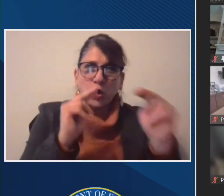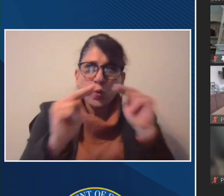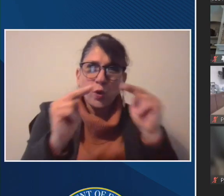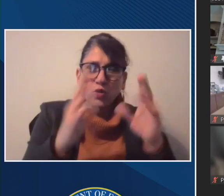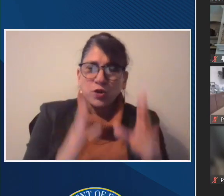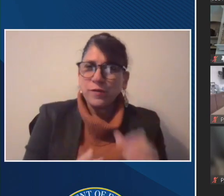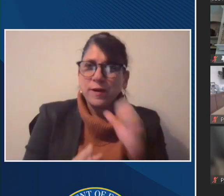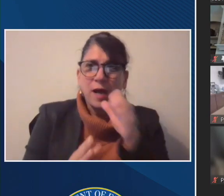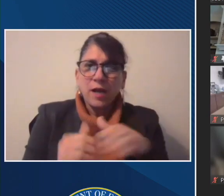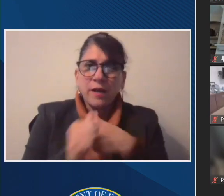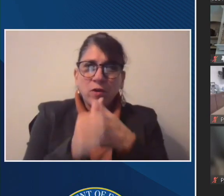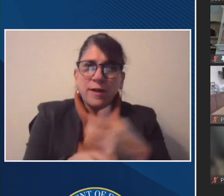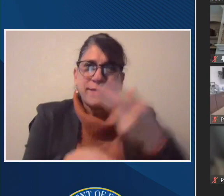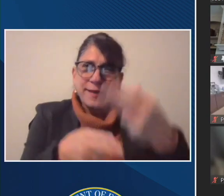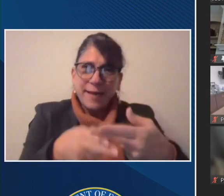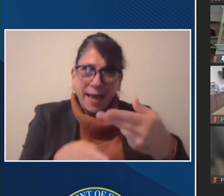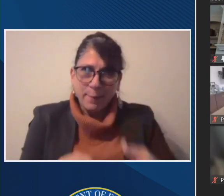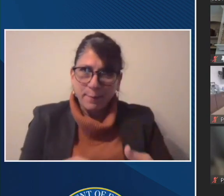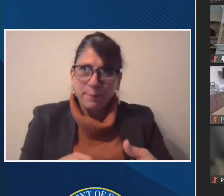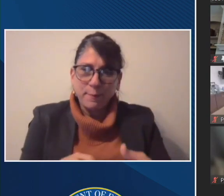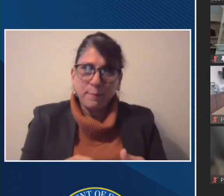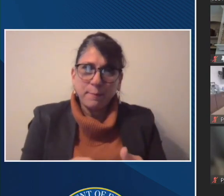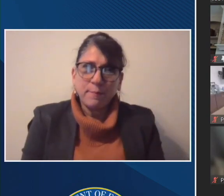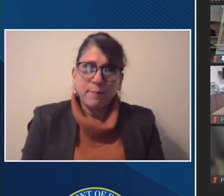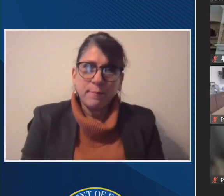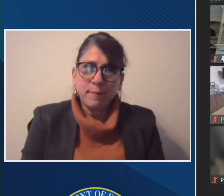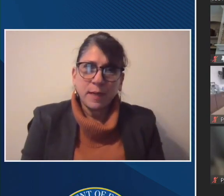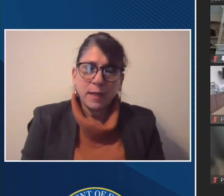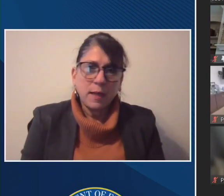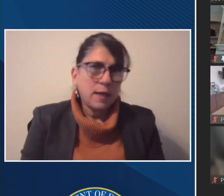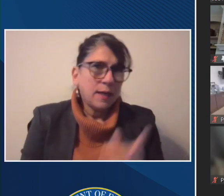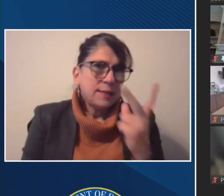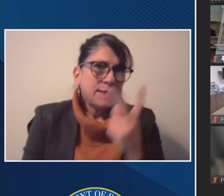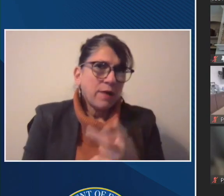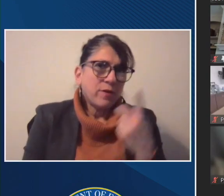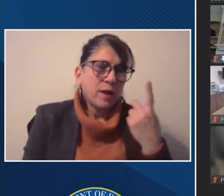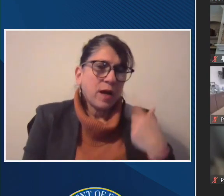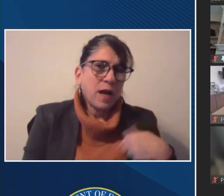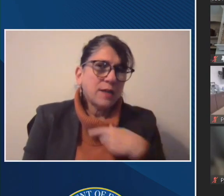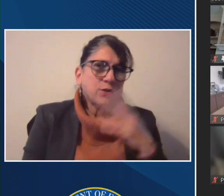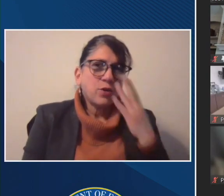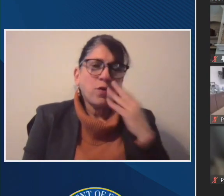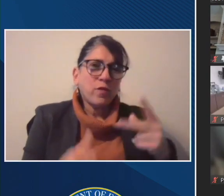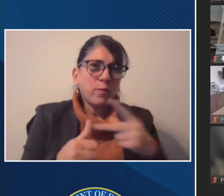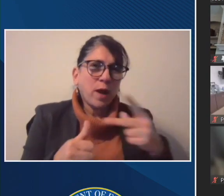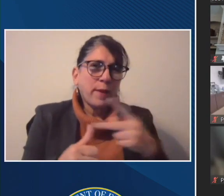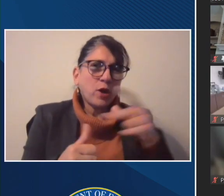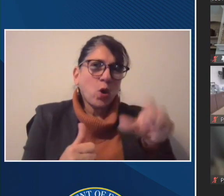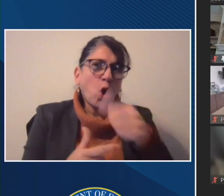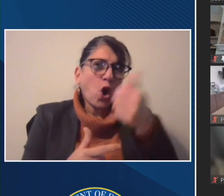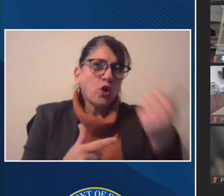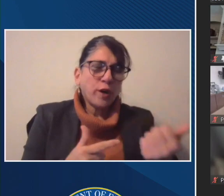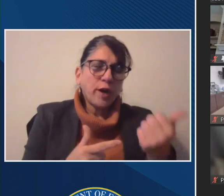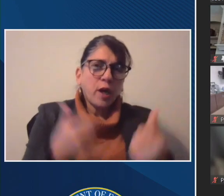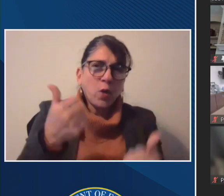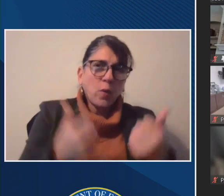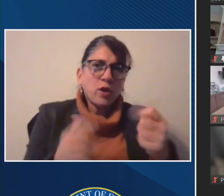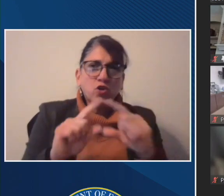the naming convention, so it's difficult for us to tell if your primary or alternate and what group you are associated with.